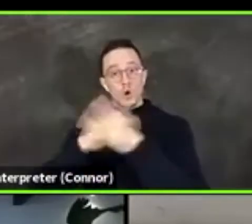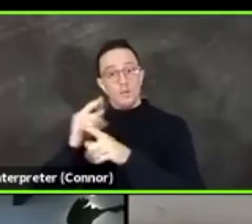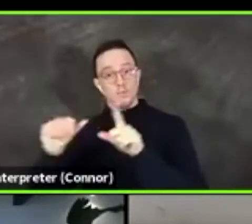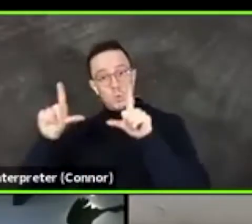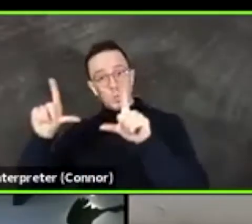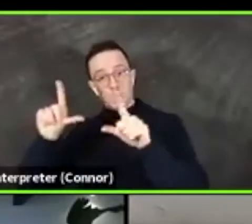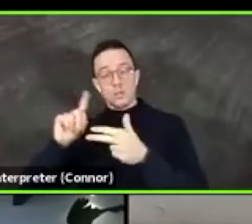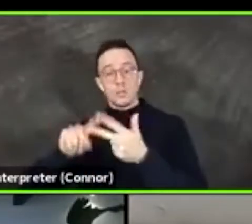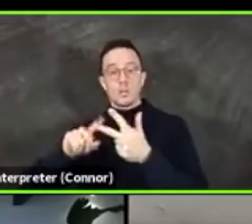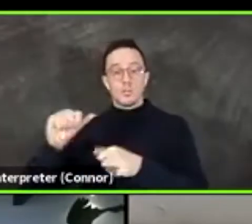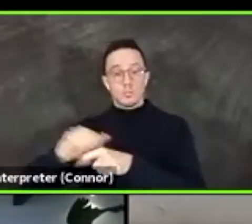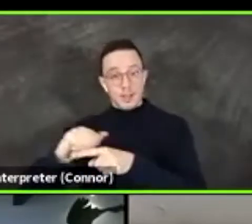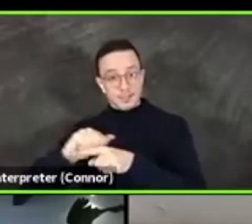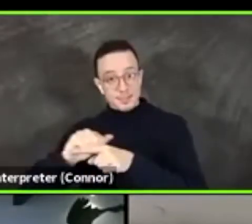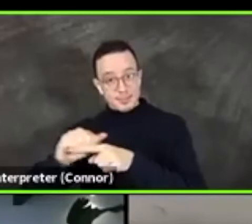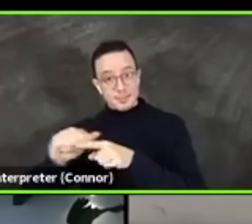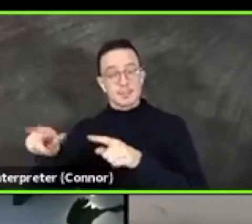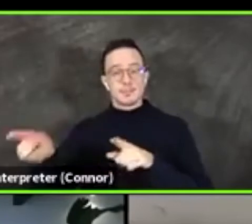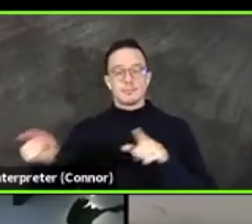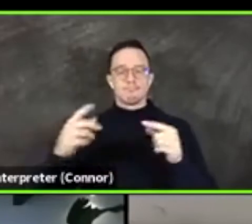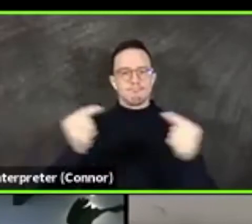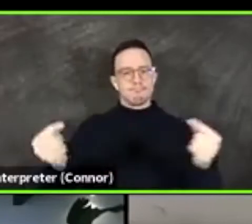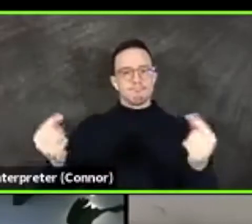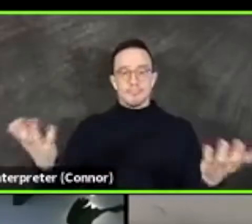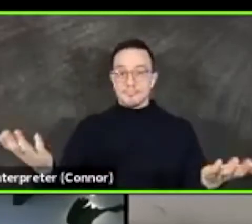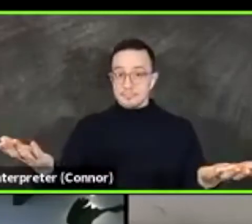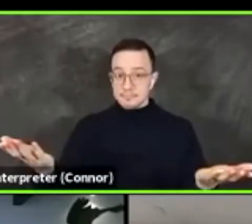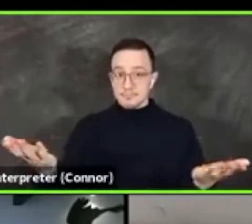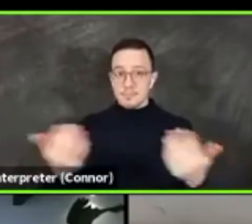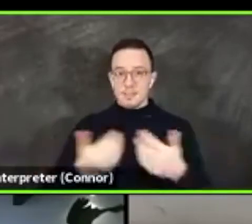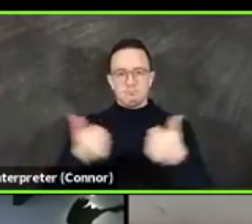PRACTICE. SO, THAT SOMETIMES LEADS TO